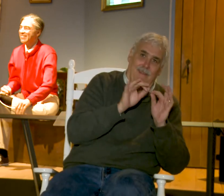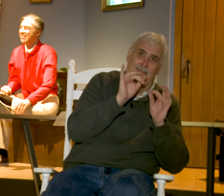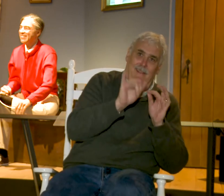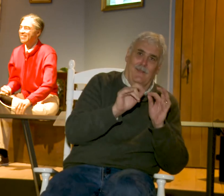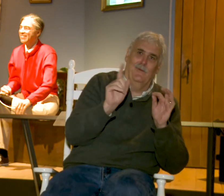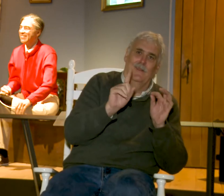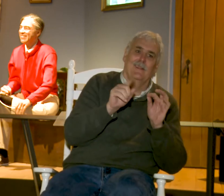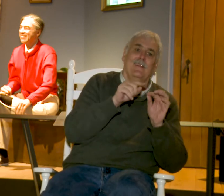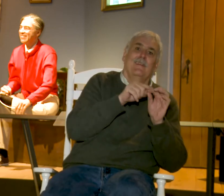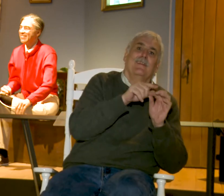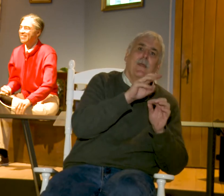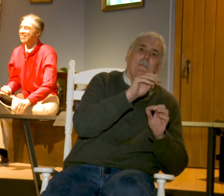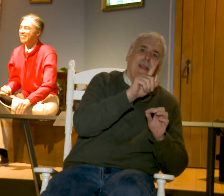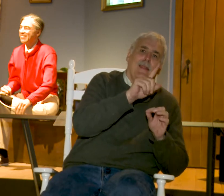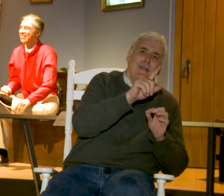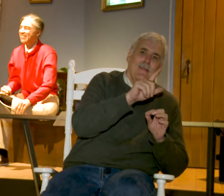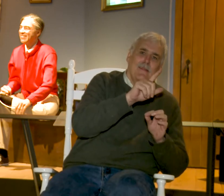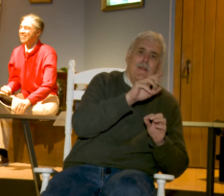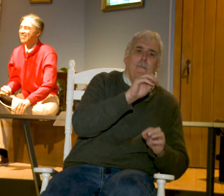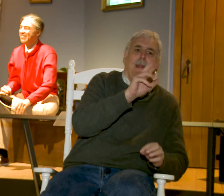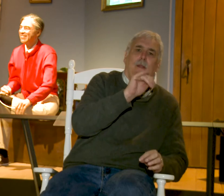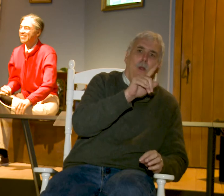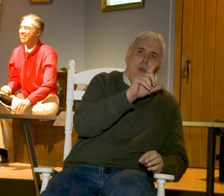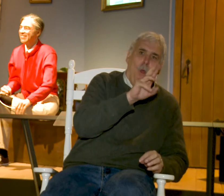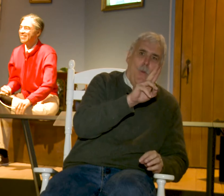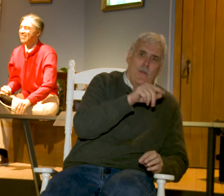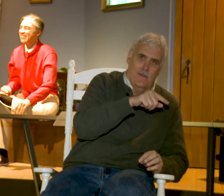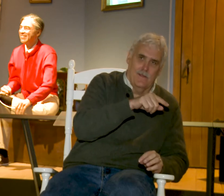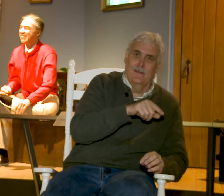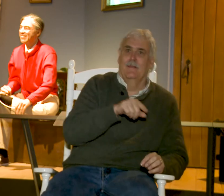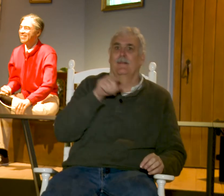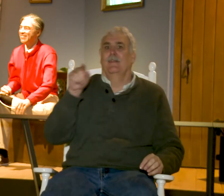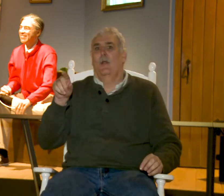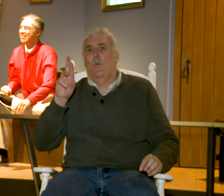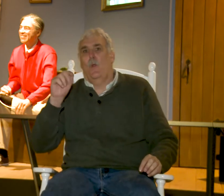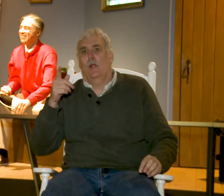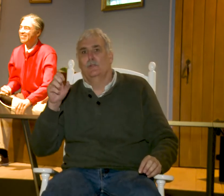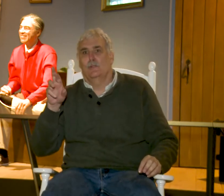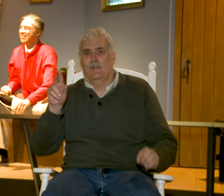That's why you see Mary Lou (ML) and Roger (Vass)